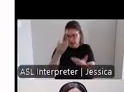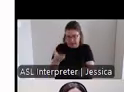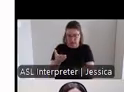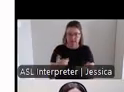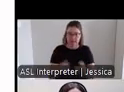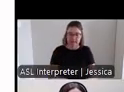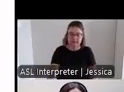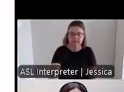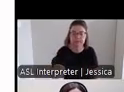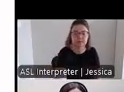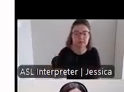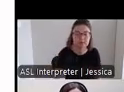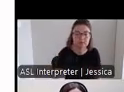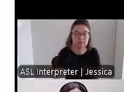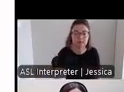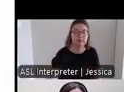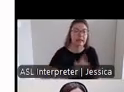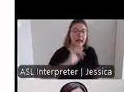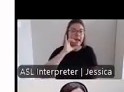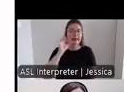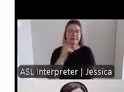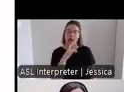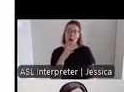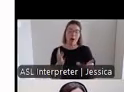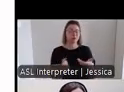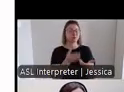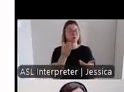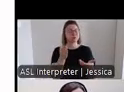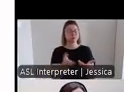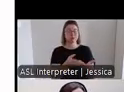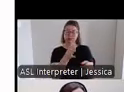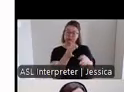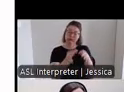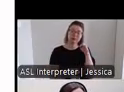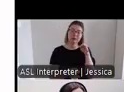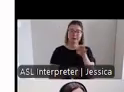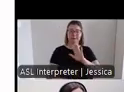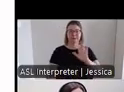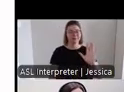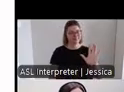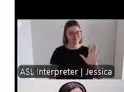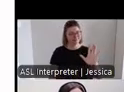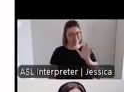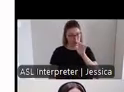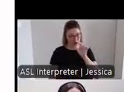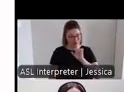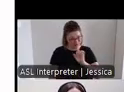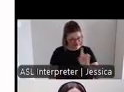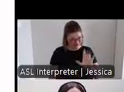Although we are making it sound fairly easy and straightforward, this was not necessarily the case.